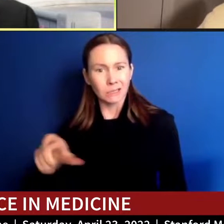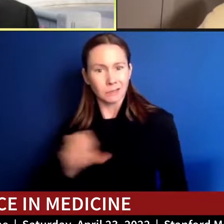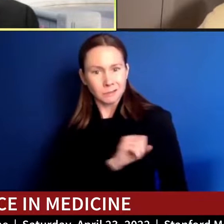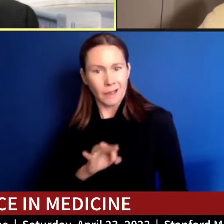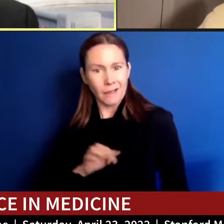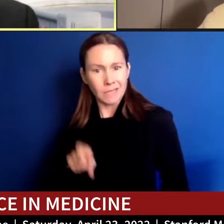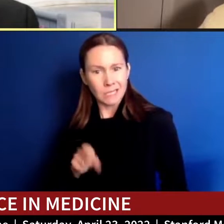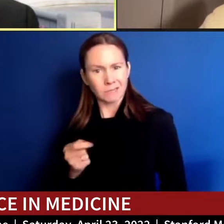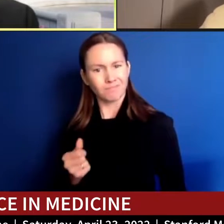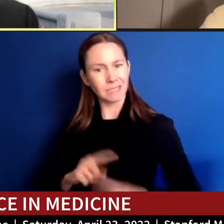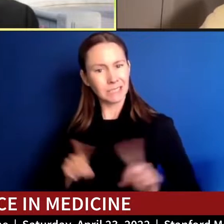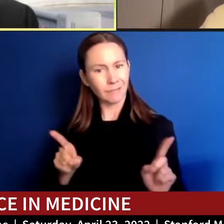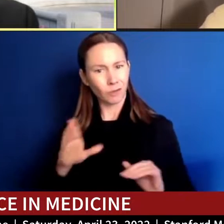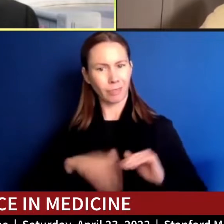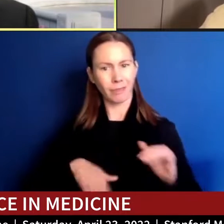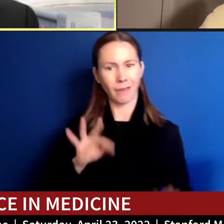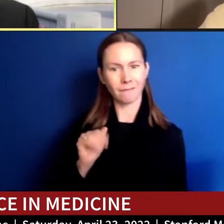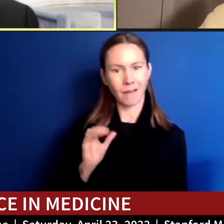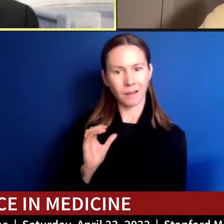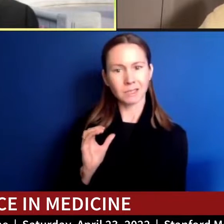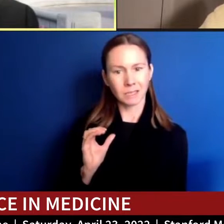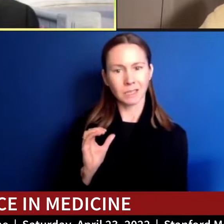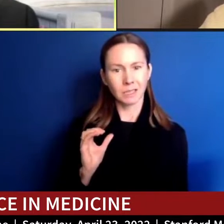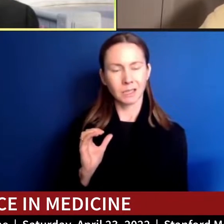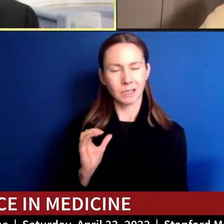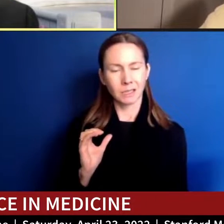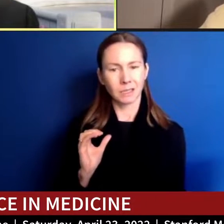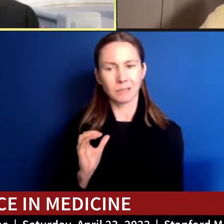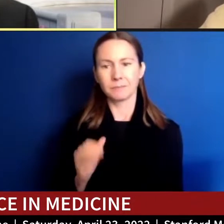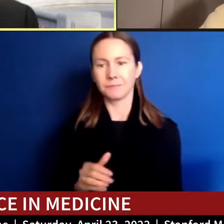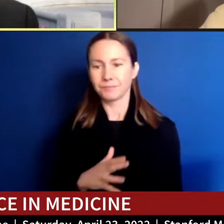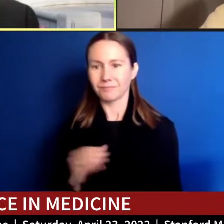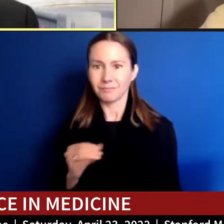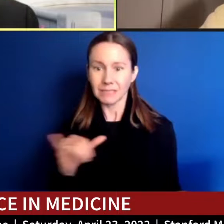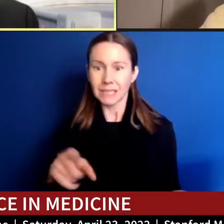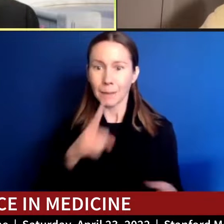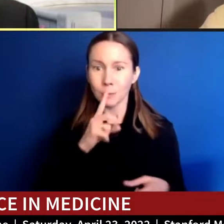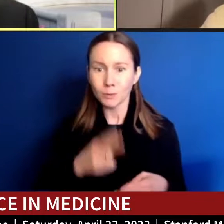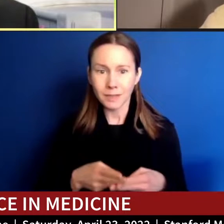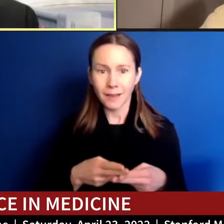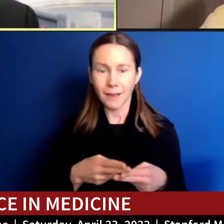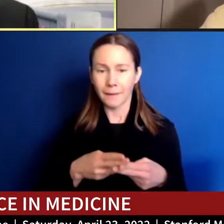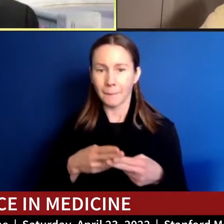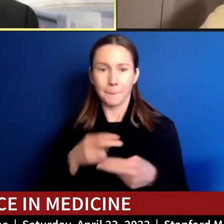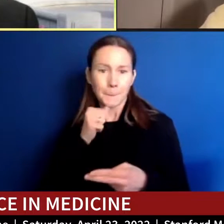different than the faculty and they’re, like you said, underrepresented and undervalued.